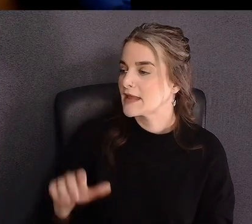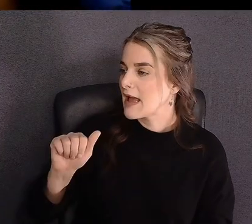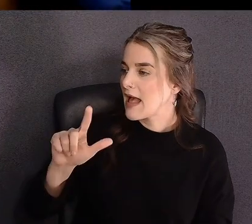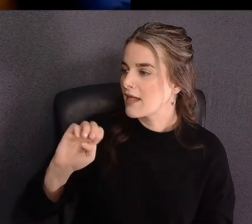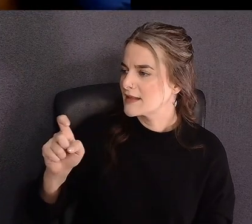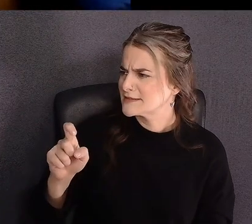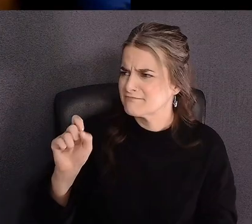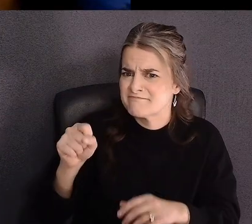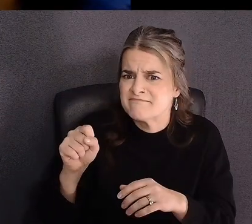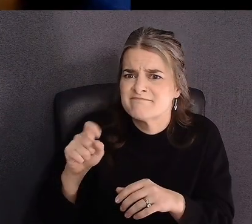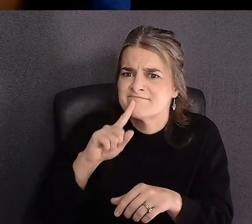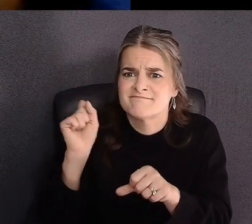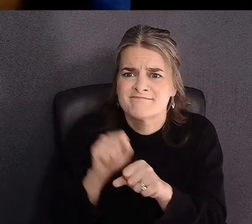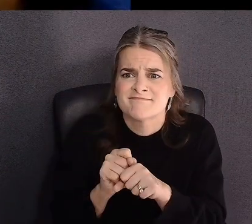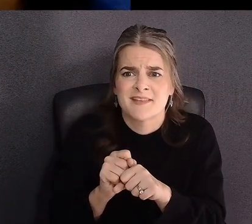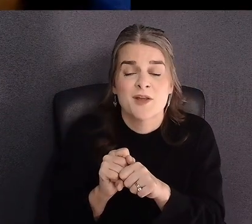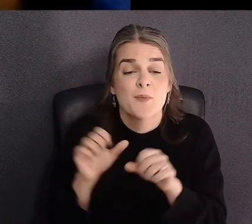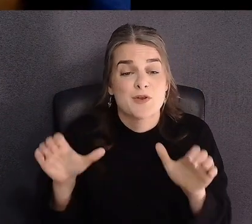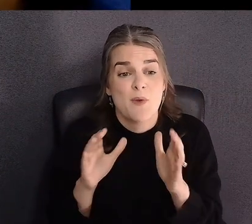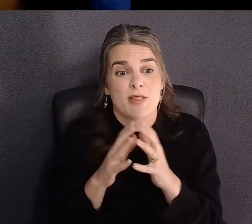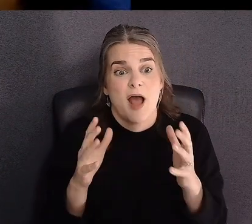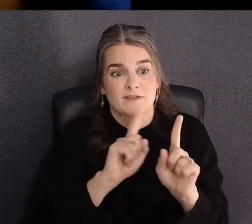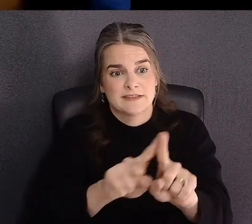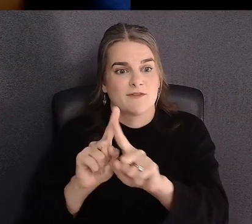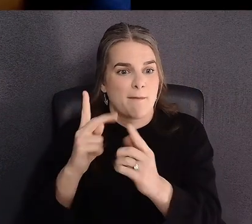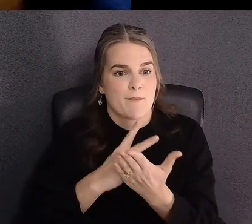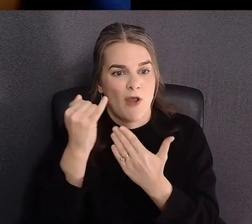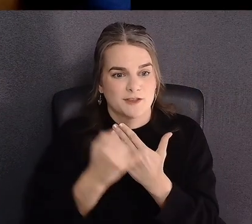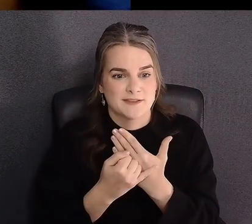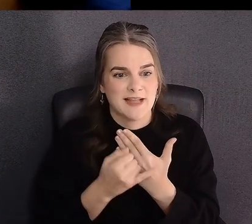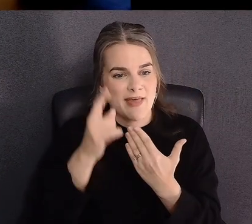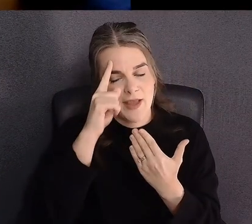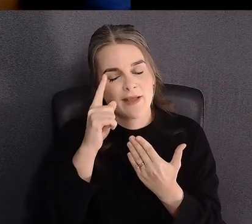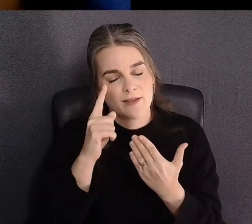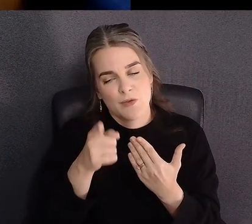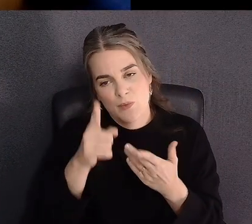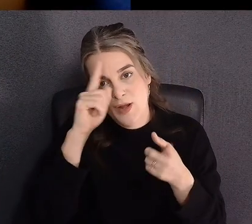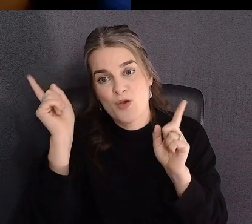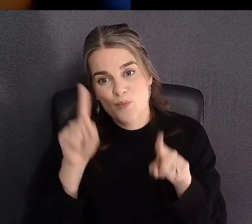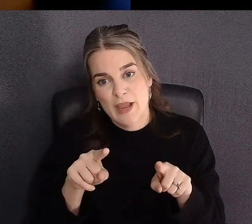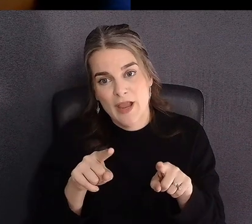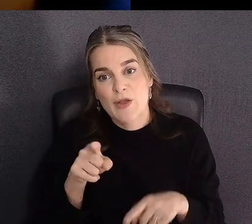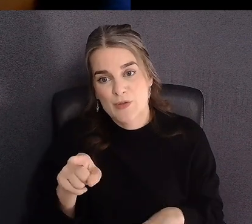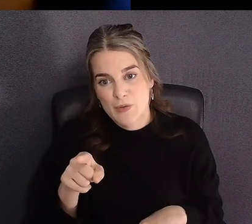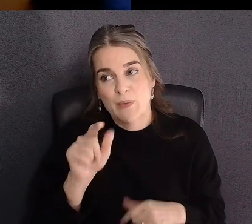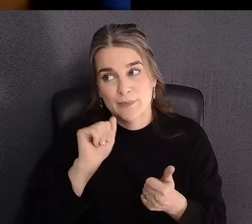Again, I feel like you probably would be able to agree that you encounter this,